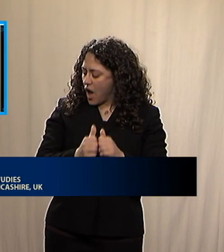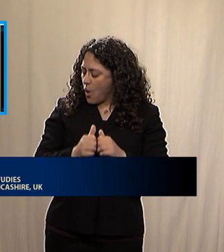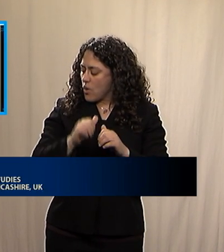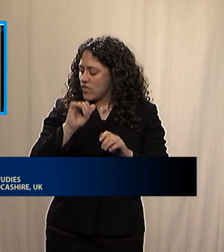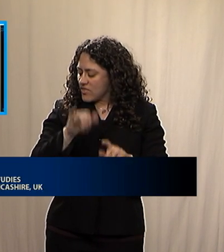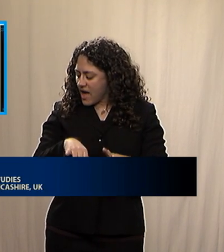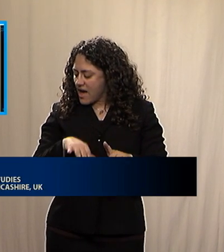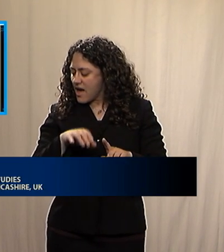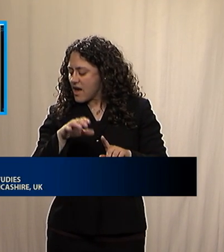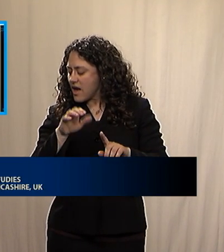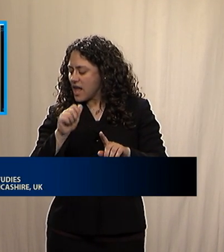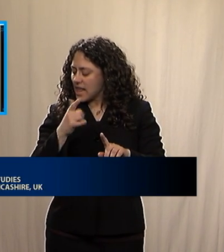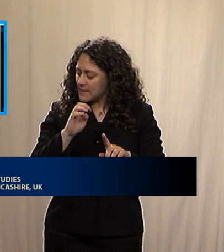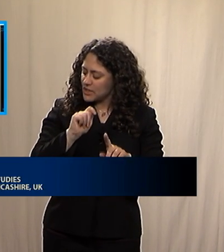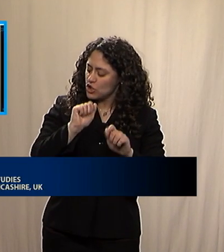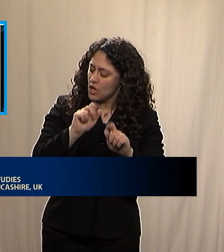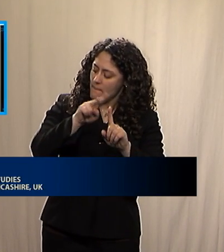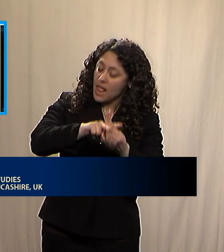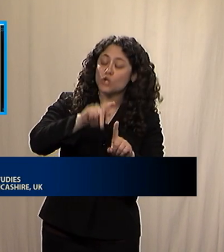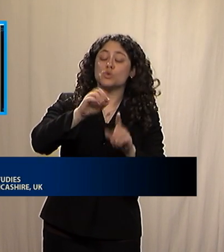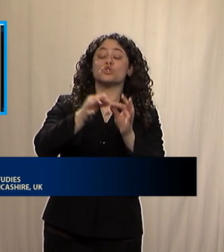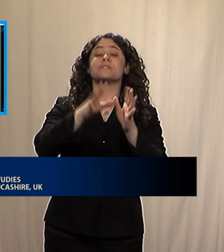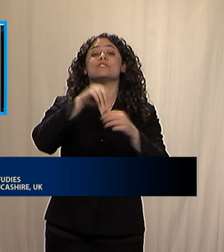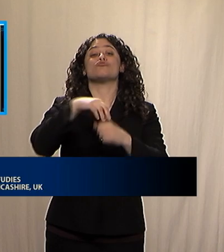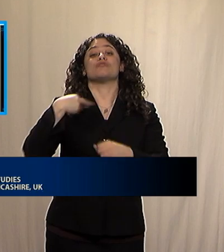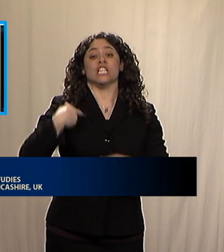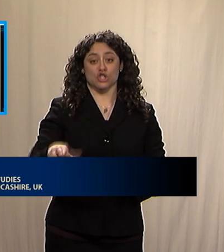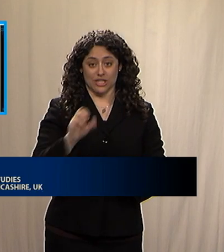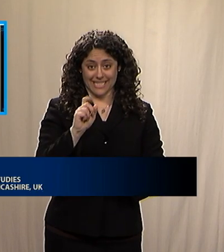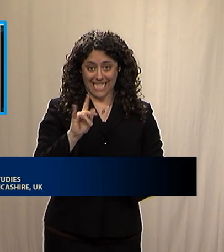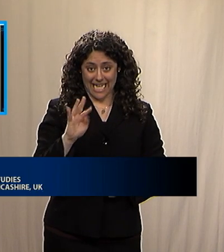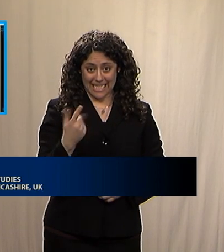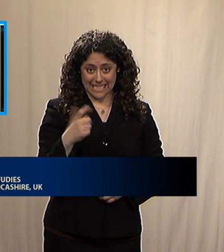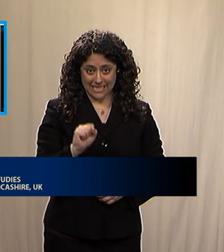to interpreters who work in religious settings.